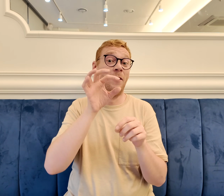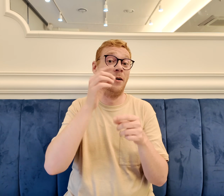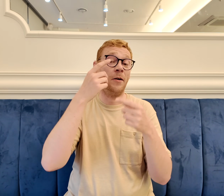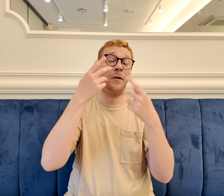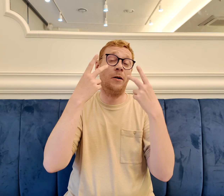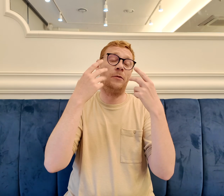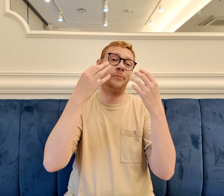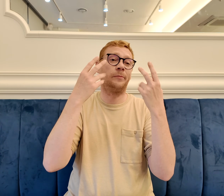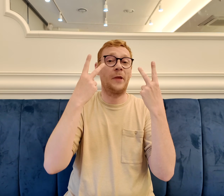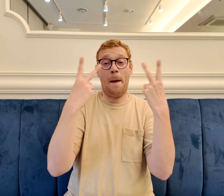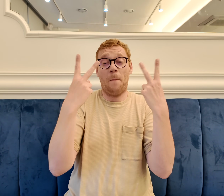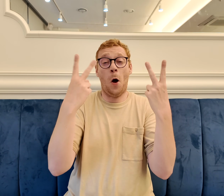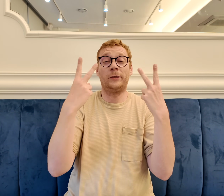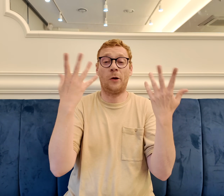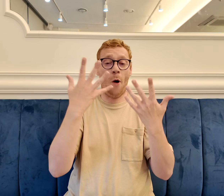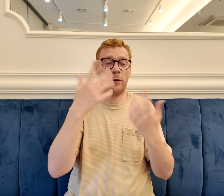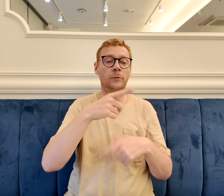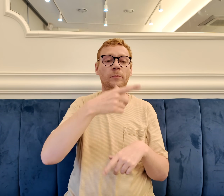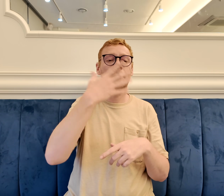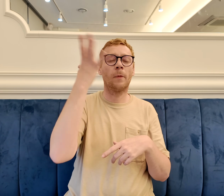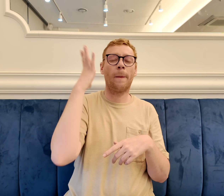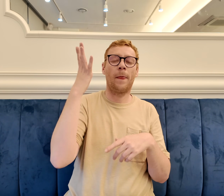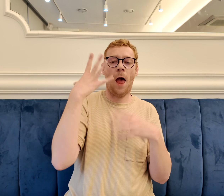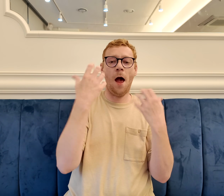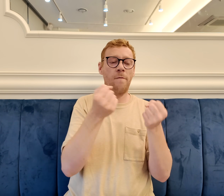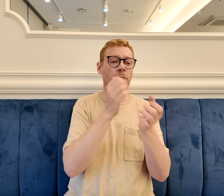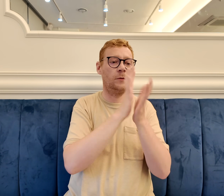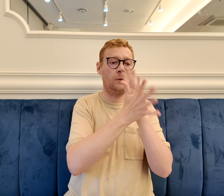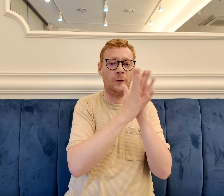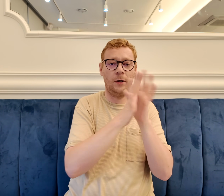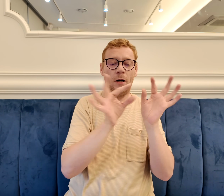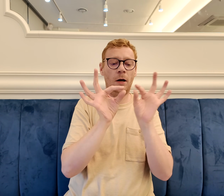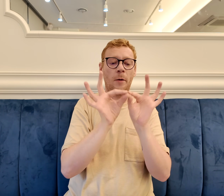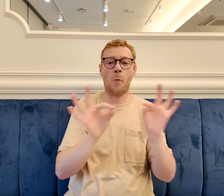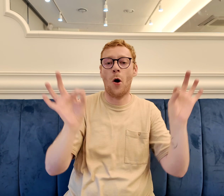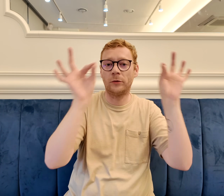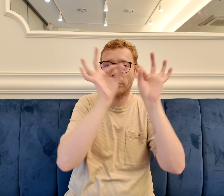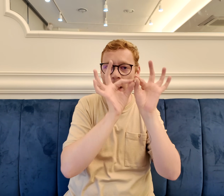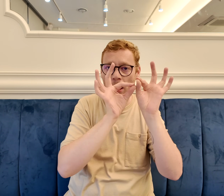In the past, the sign for "important" was like this, but